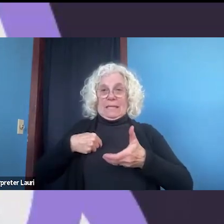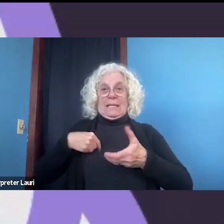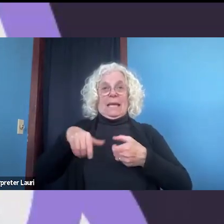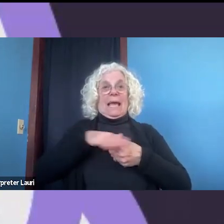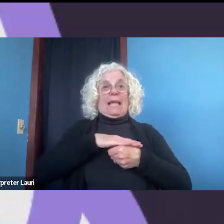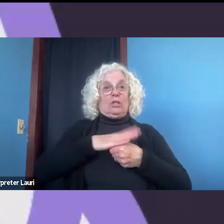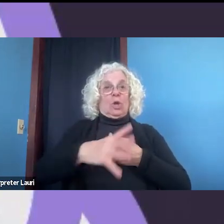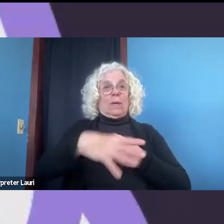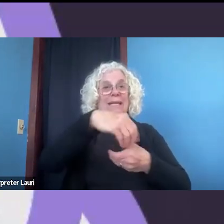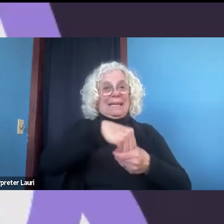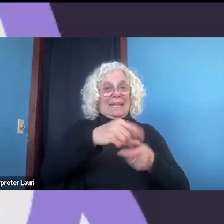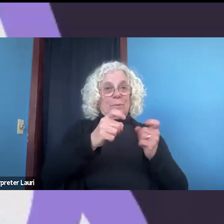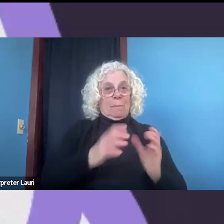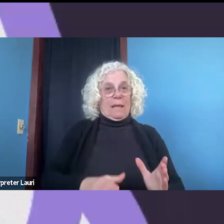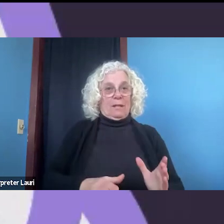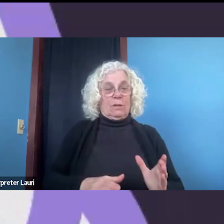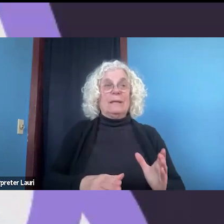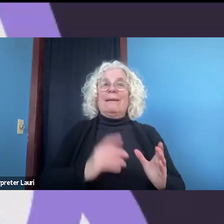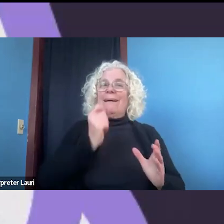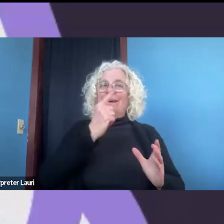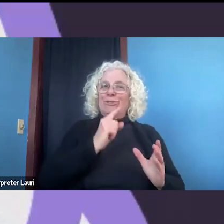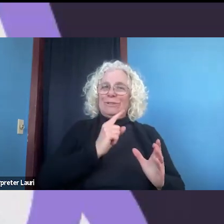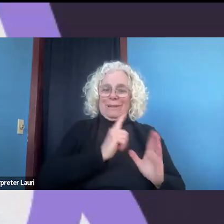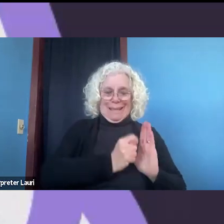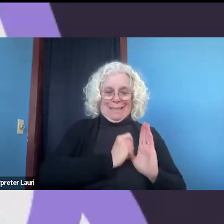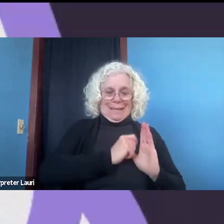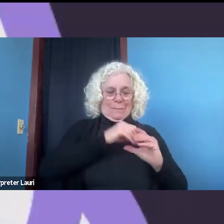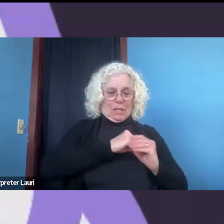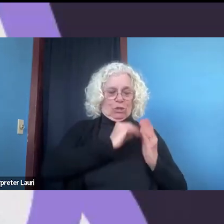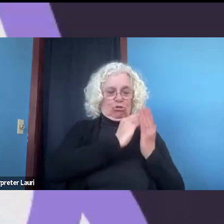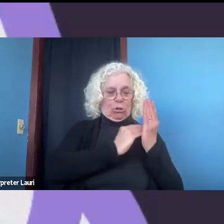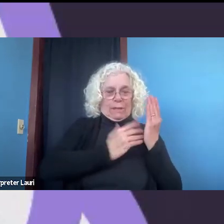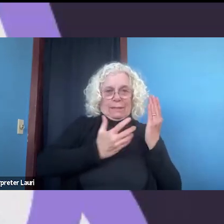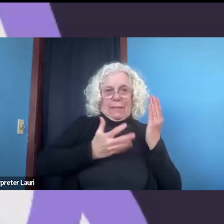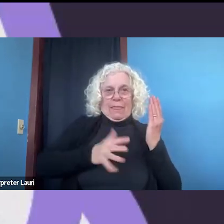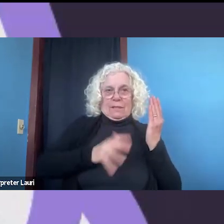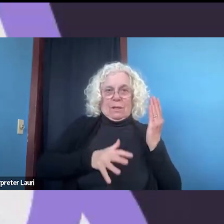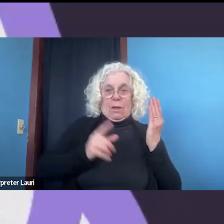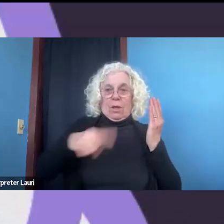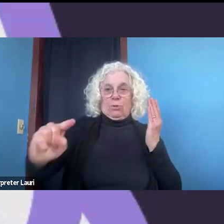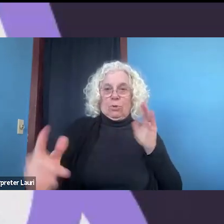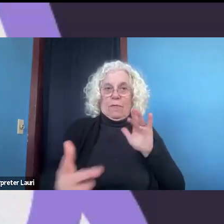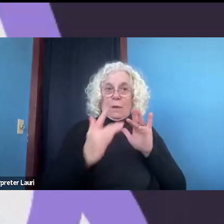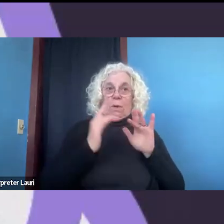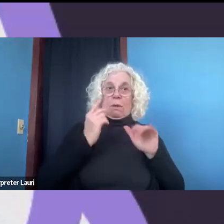as an internal directory at the time, the information was used to connect folks reaching out to us with their local resources,